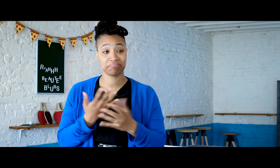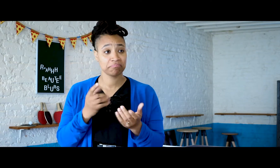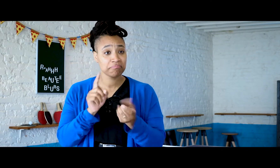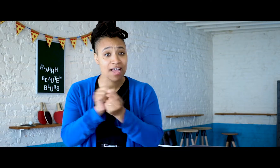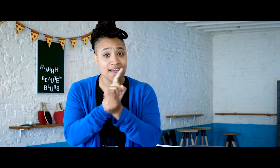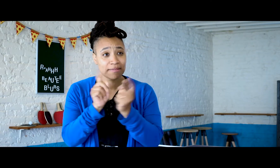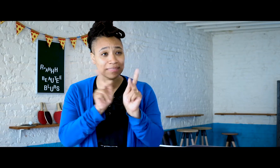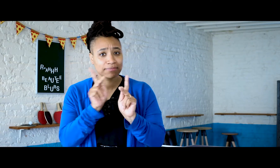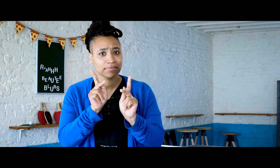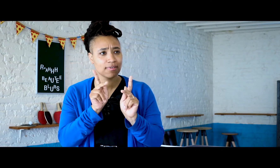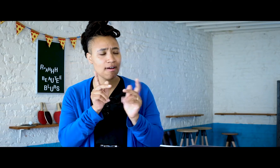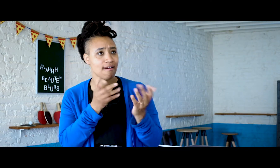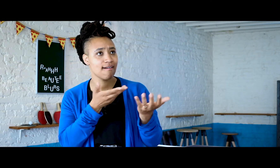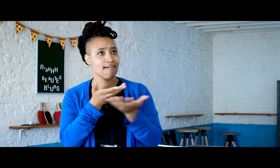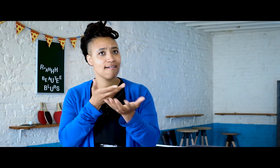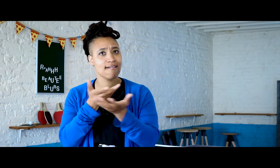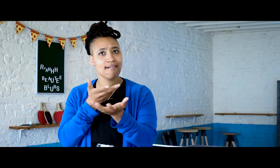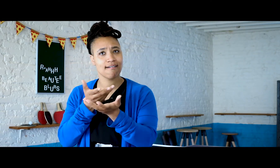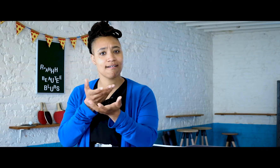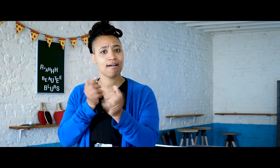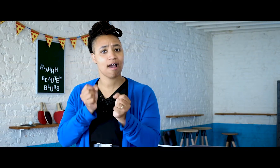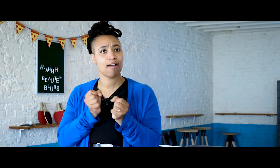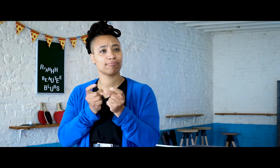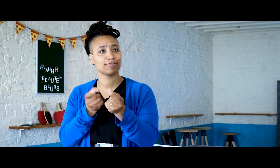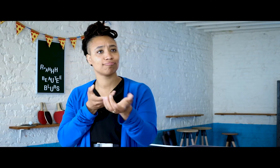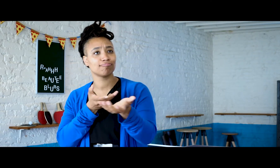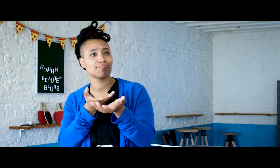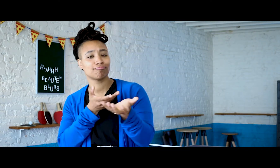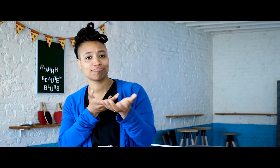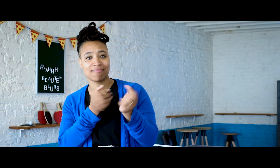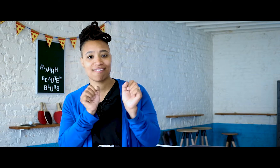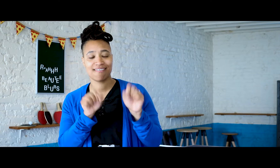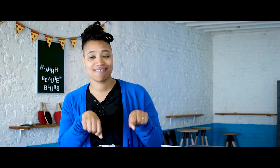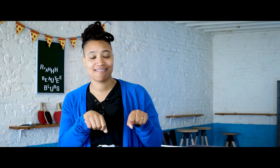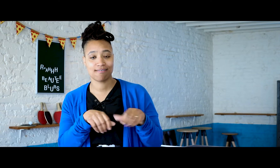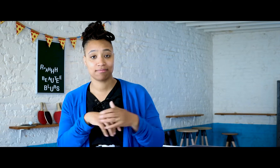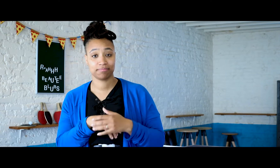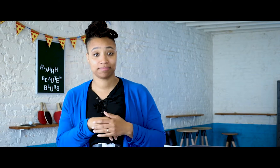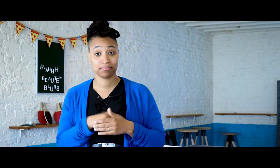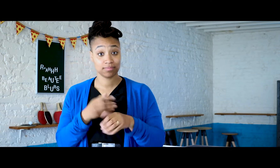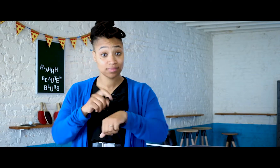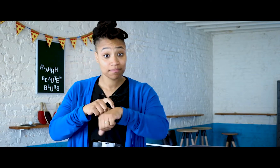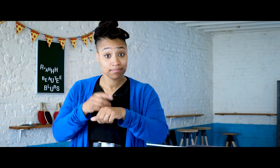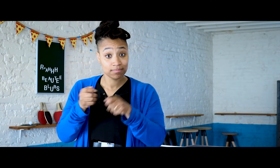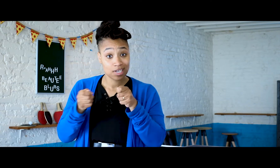overcome challenges, strengthen peer relationships, access mentoring that works,